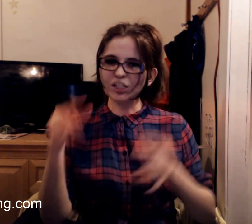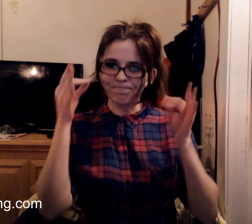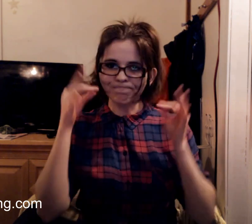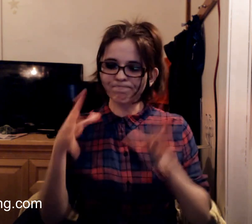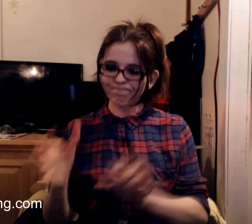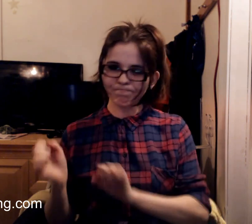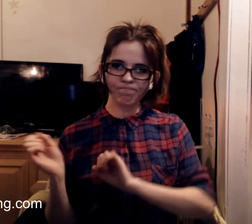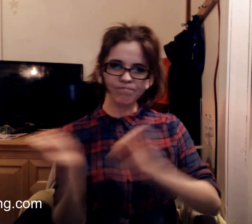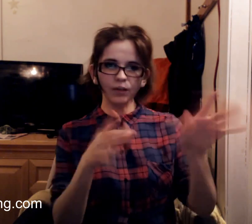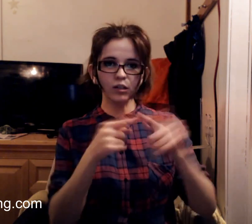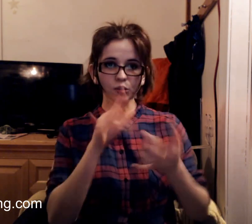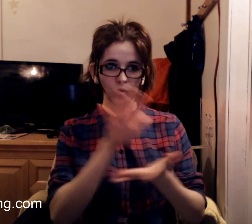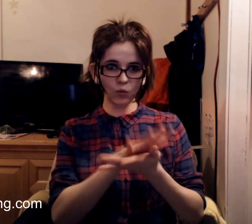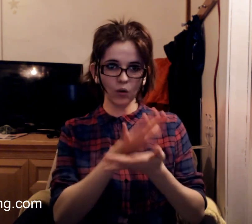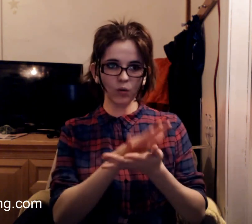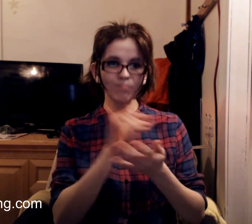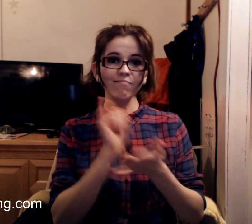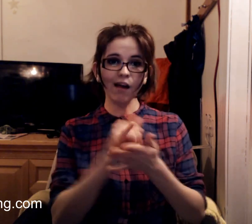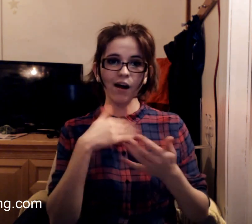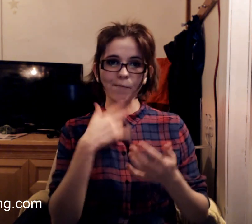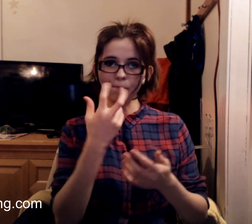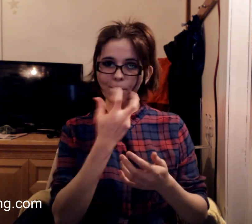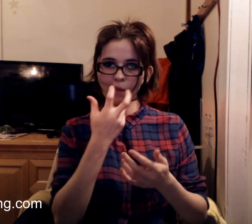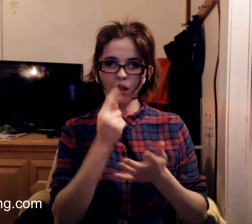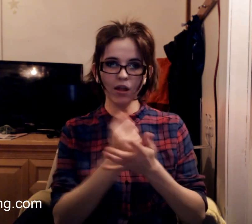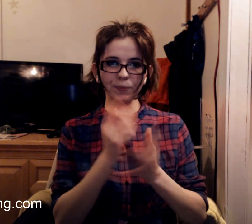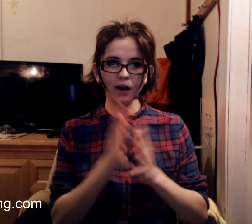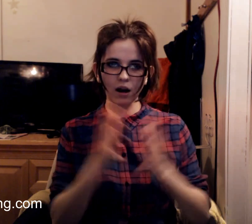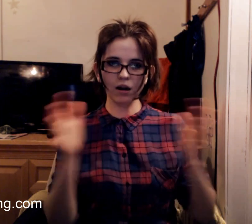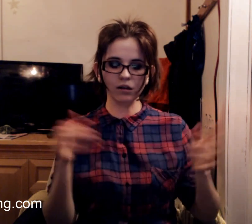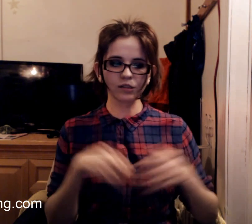She decided to put me in a school that had a lot of speech therapy sessions.